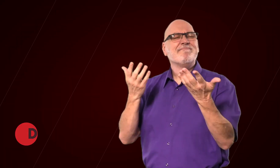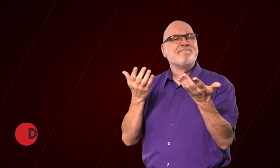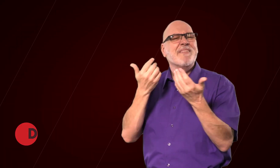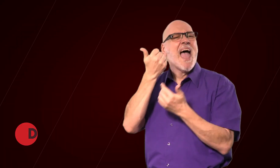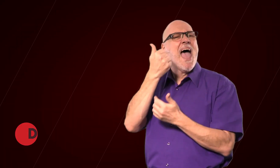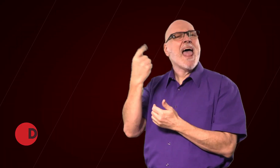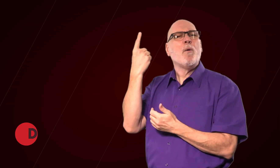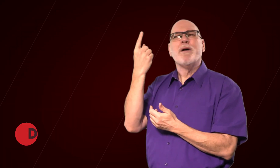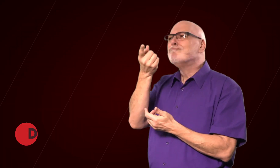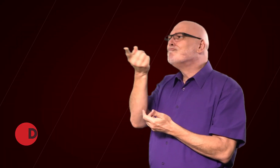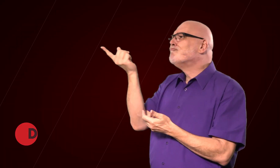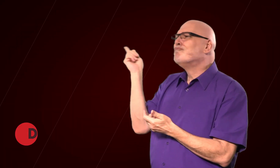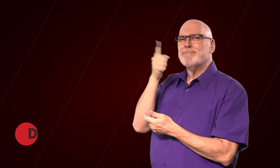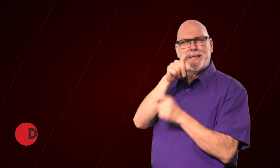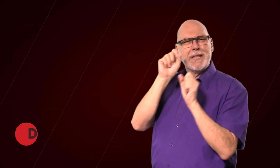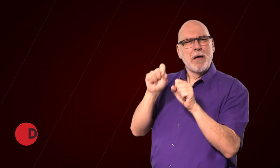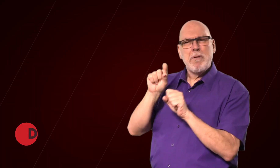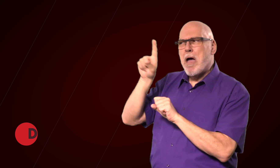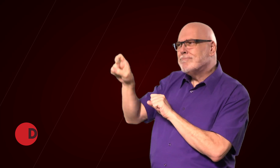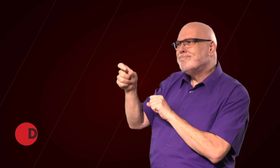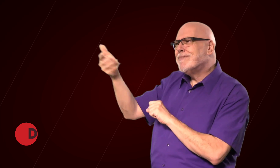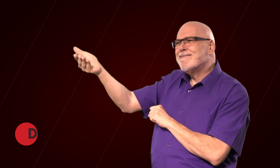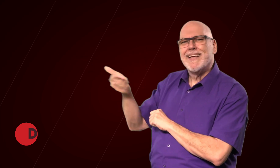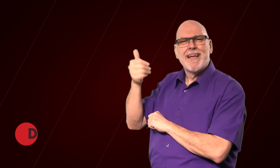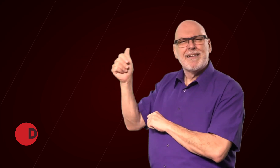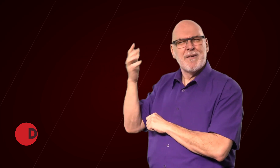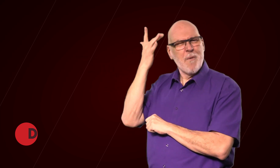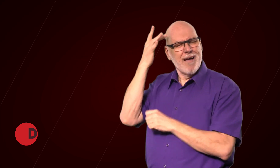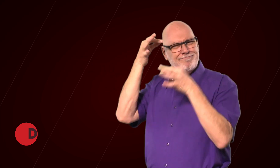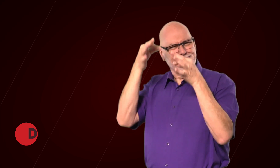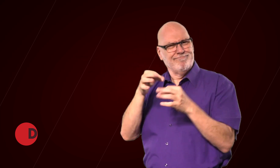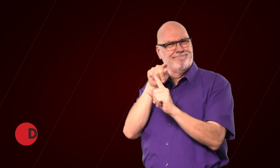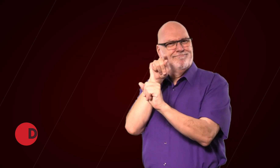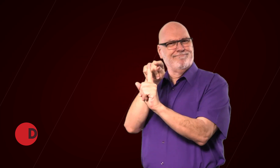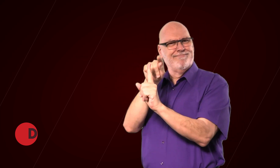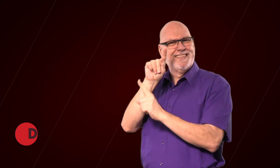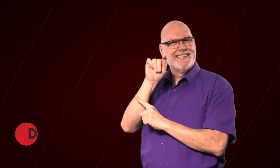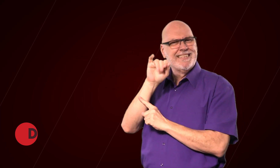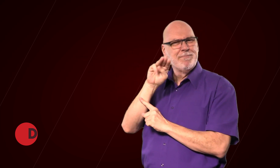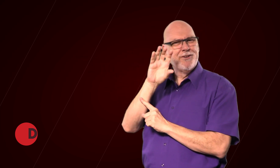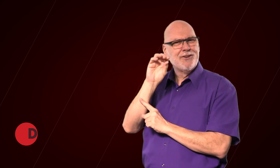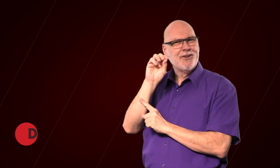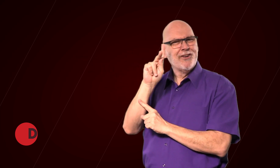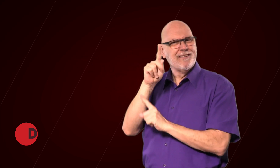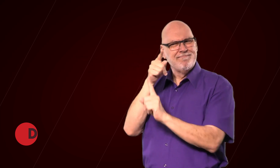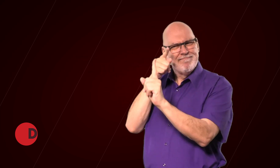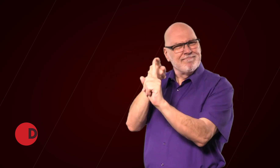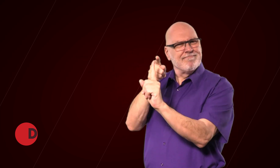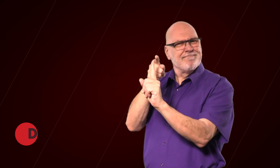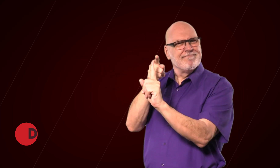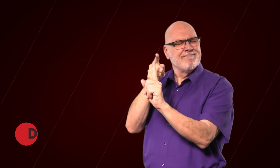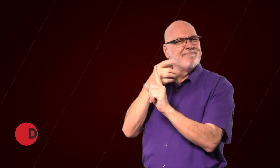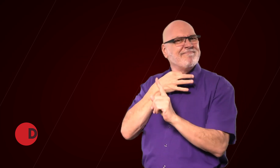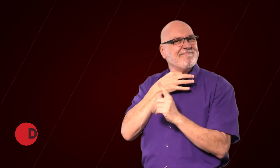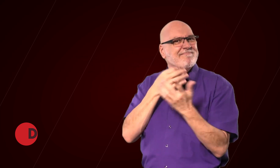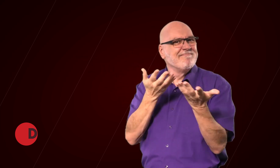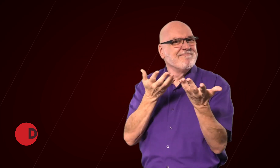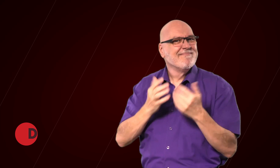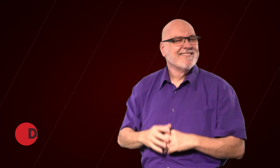[Anselmo]: You could've asked anyone, why Tim Cook specifically?